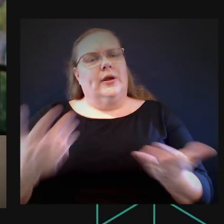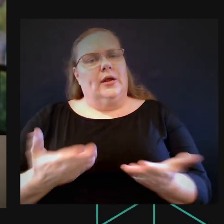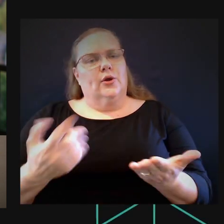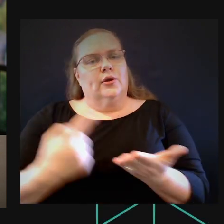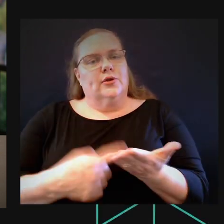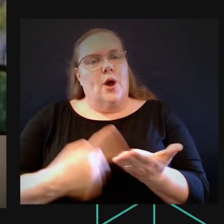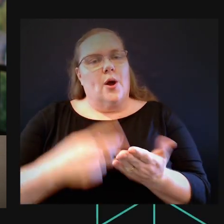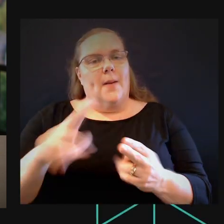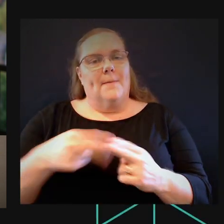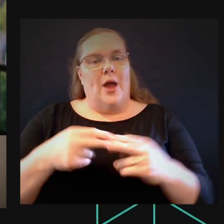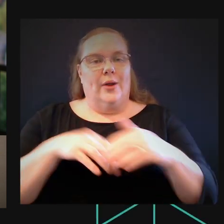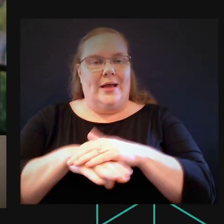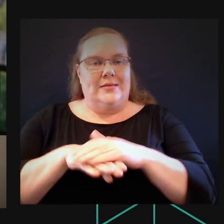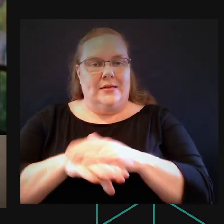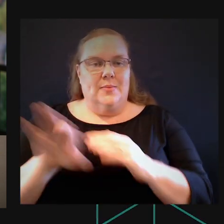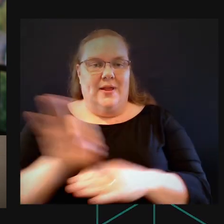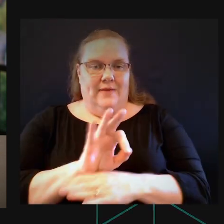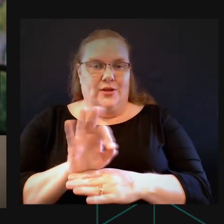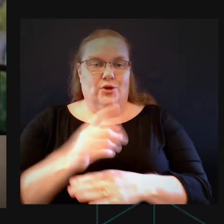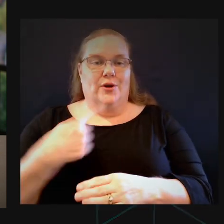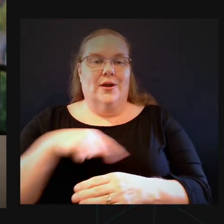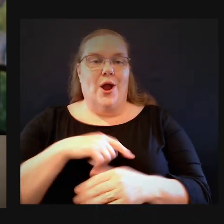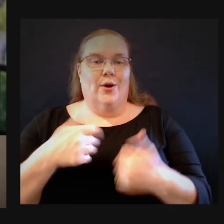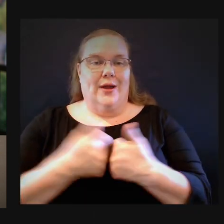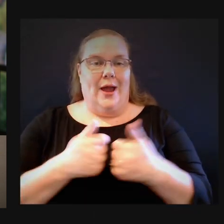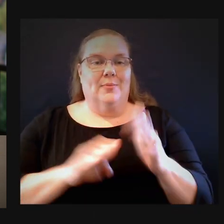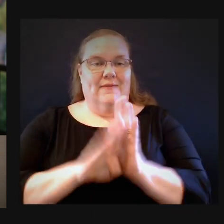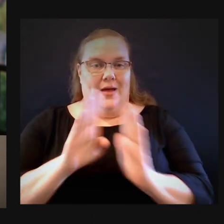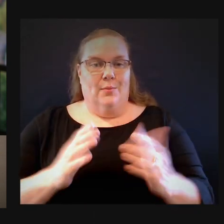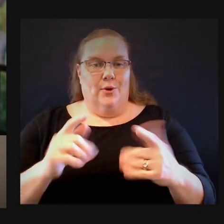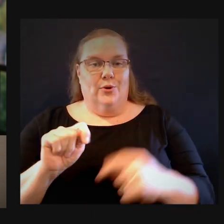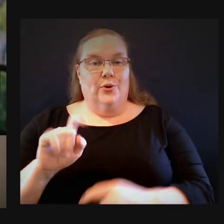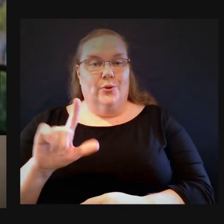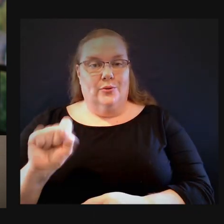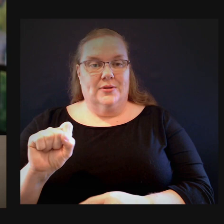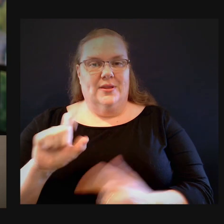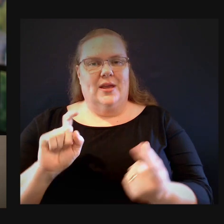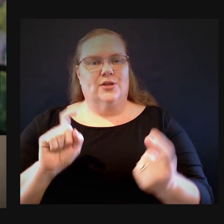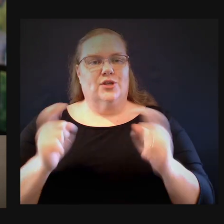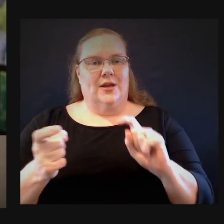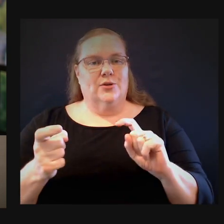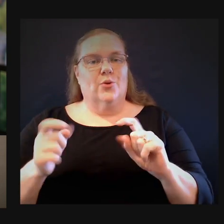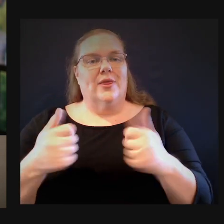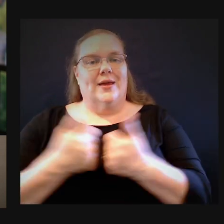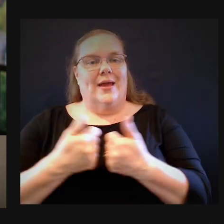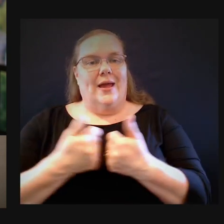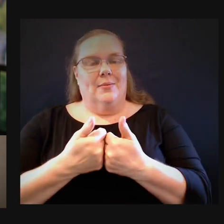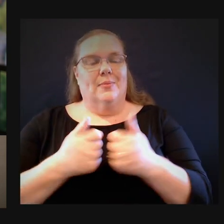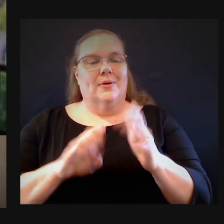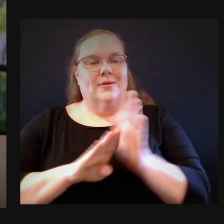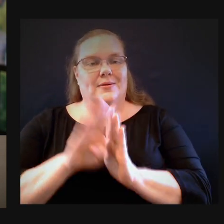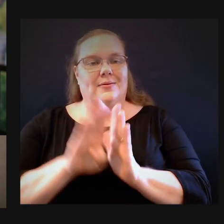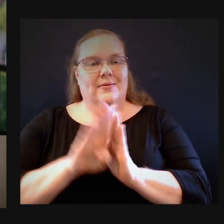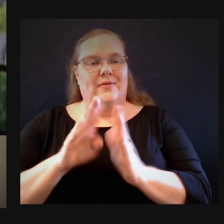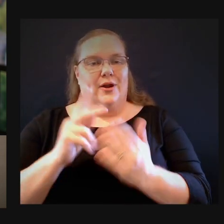accessibility features into our game developer tools, which ship with the Microsoft Game Developer Kit, the GDK.